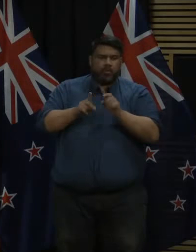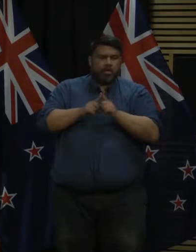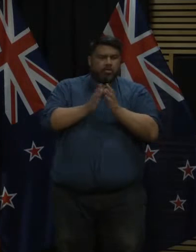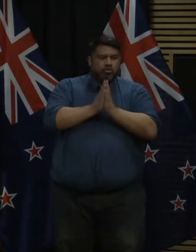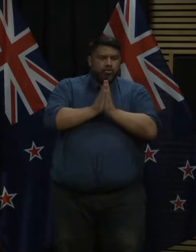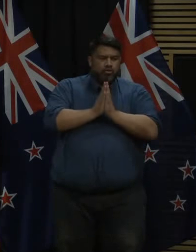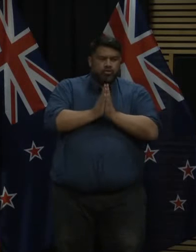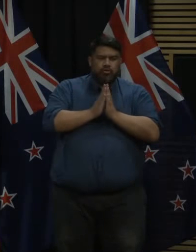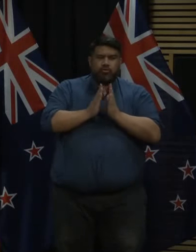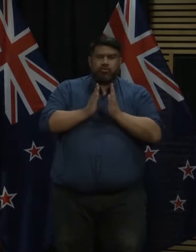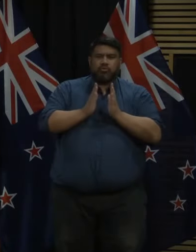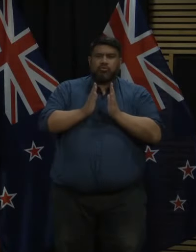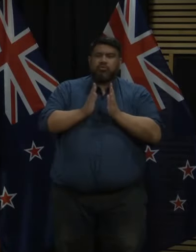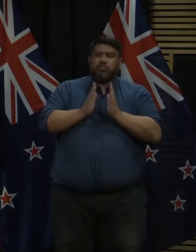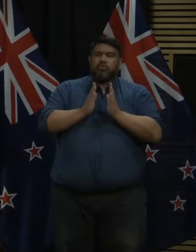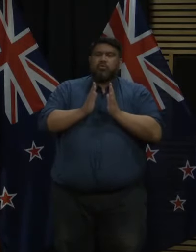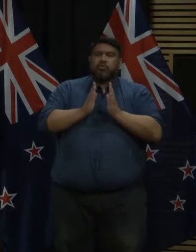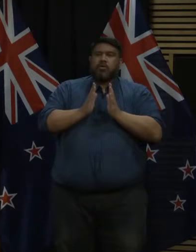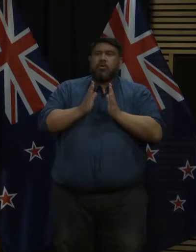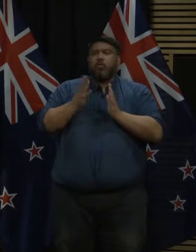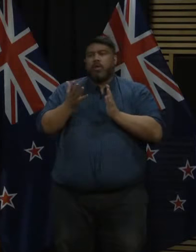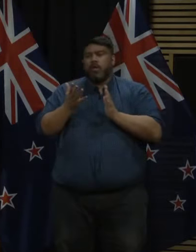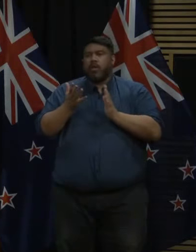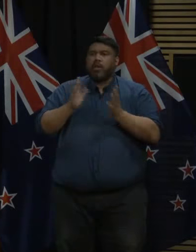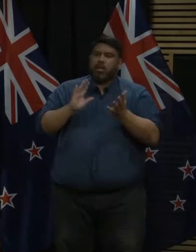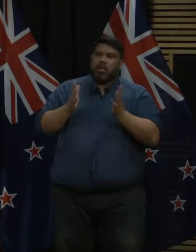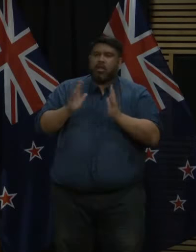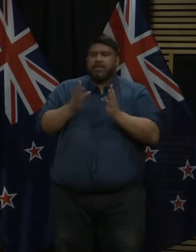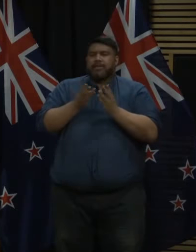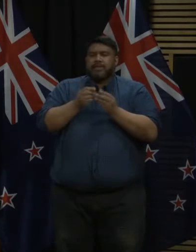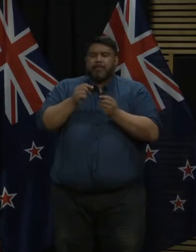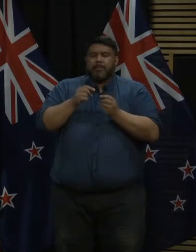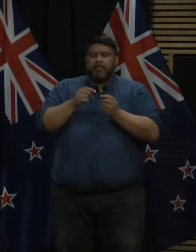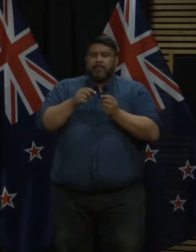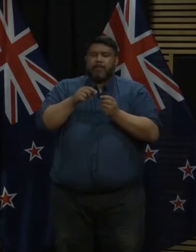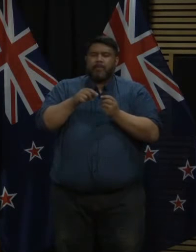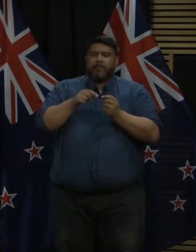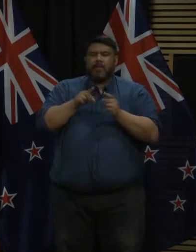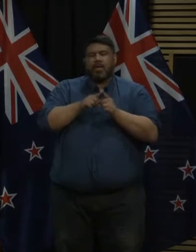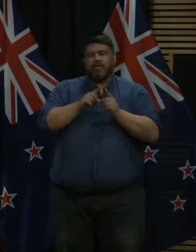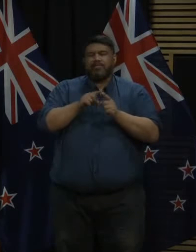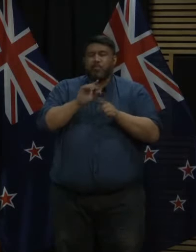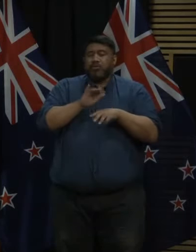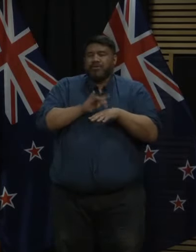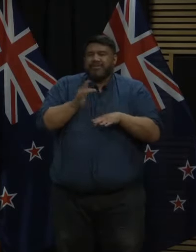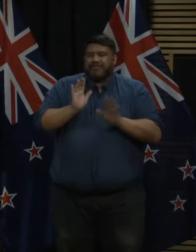areas have not been made.